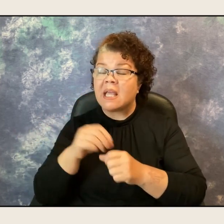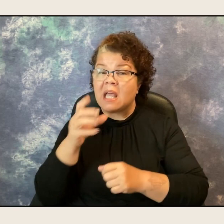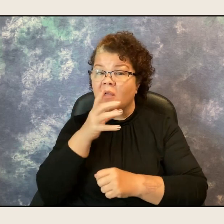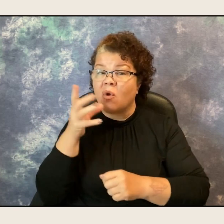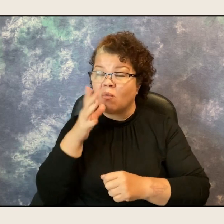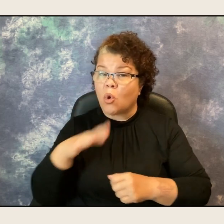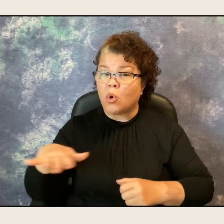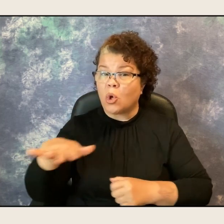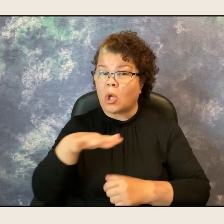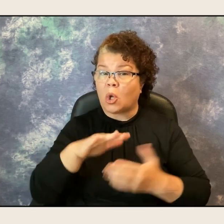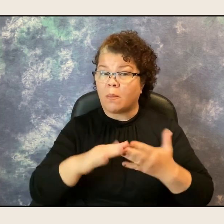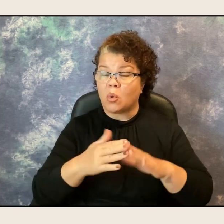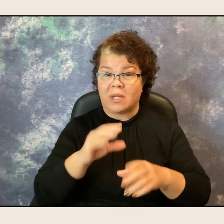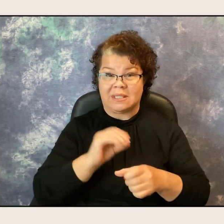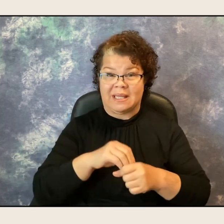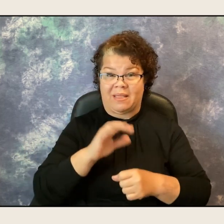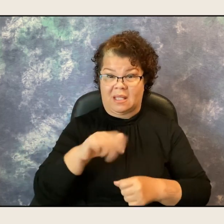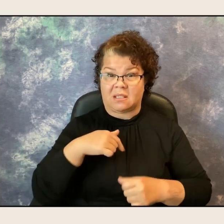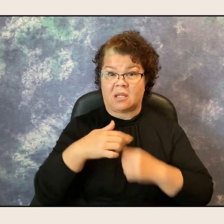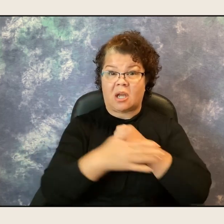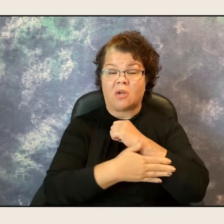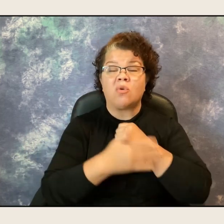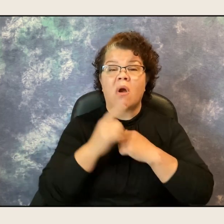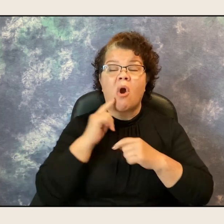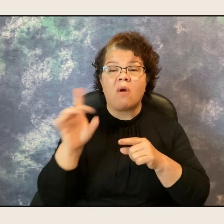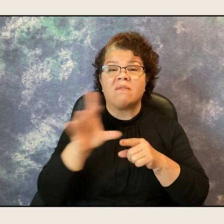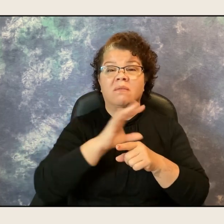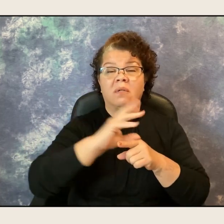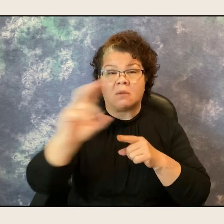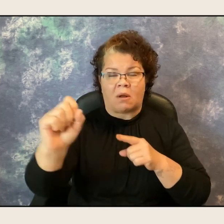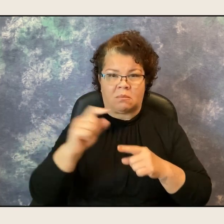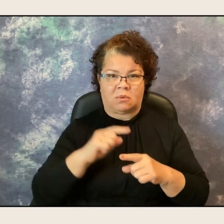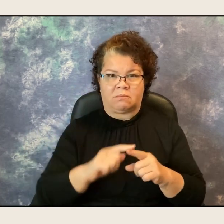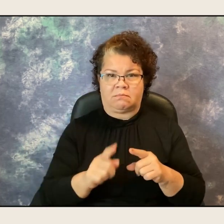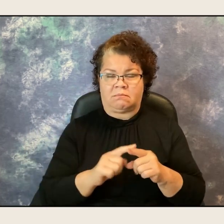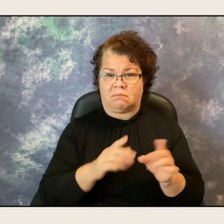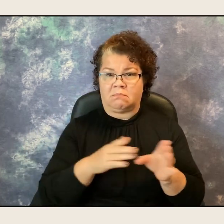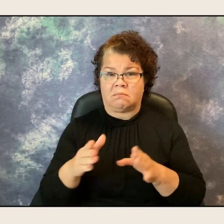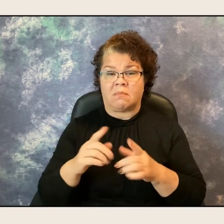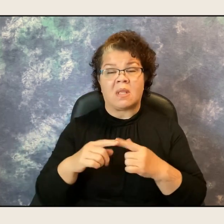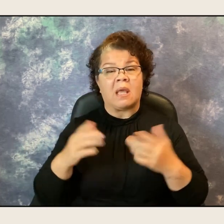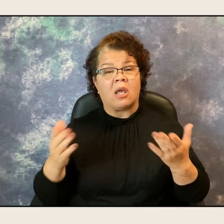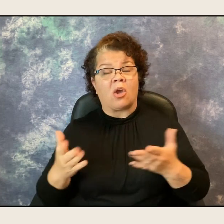are phenomenal in many, many ways. And we kind of on the coast, we who are kind of in these intellectual